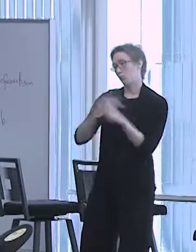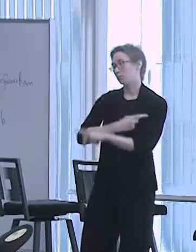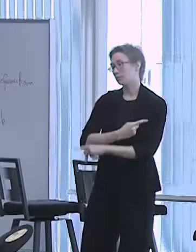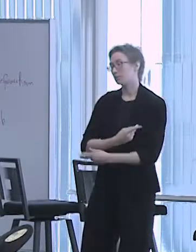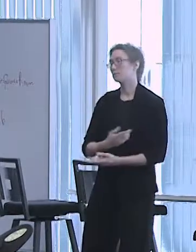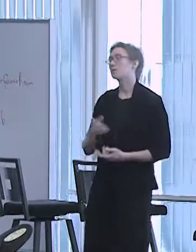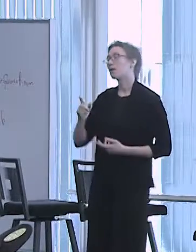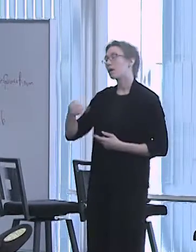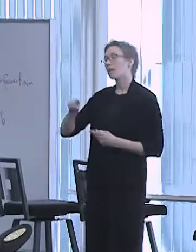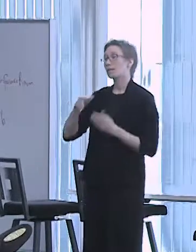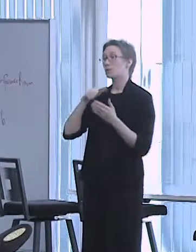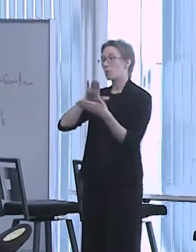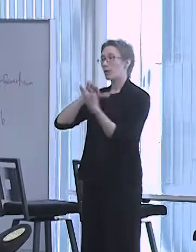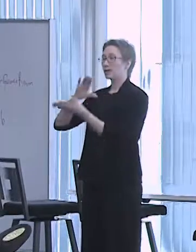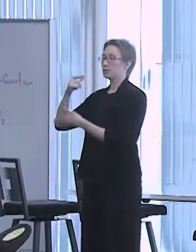and race can intersect.